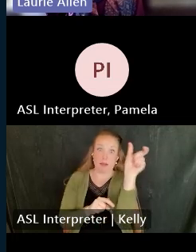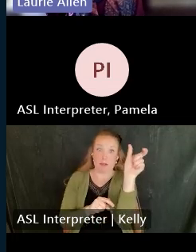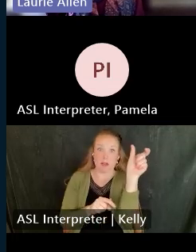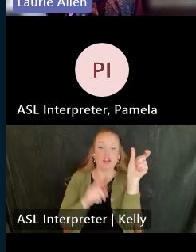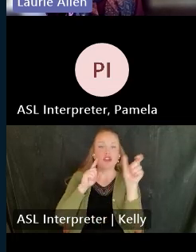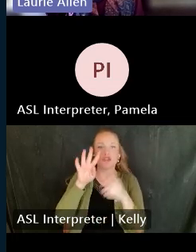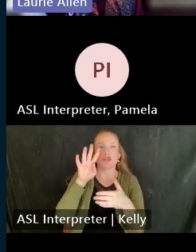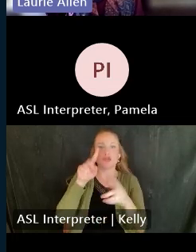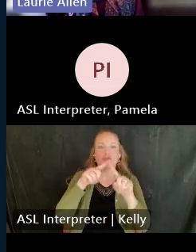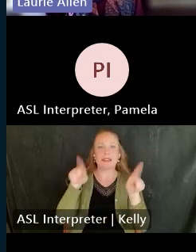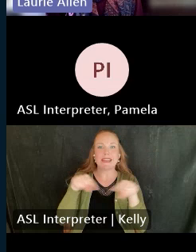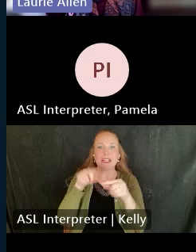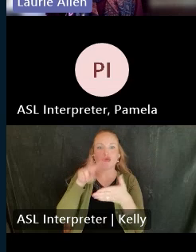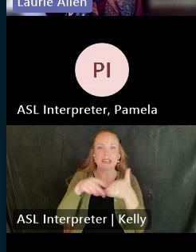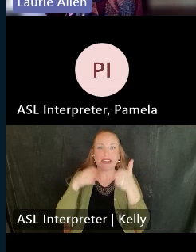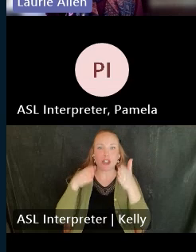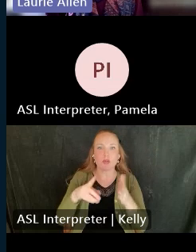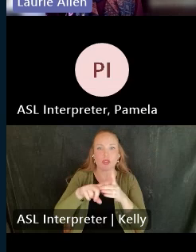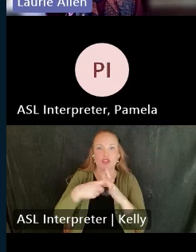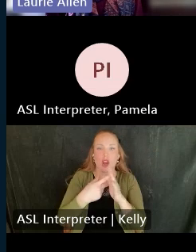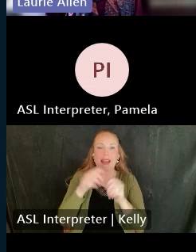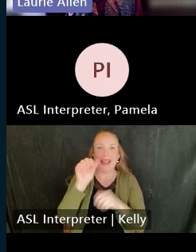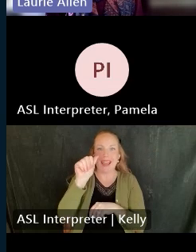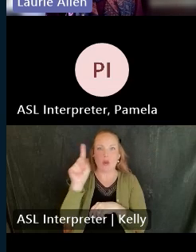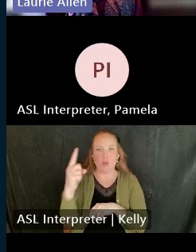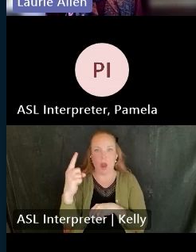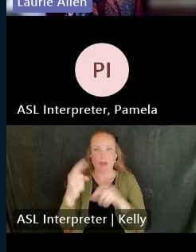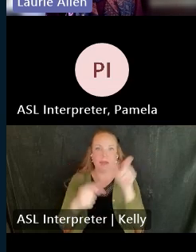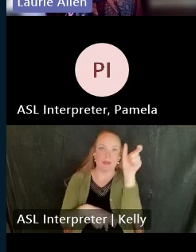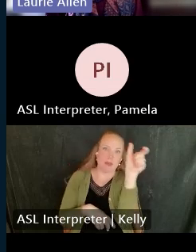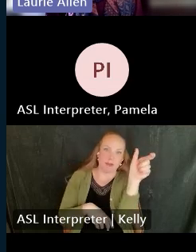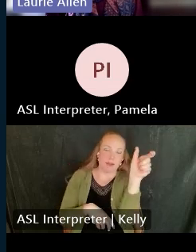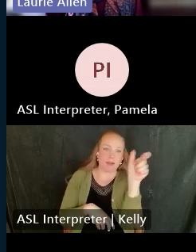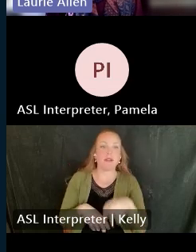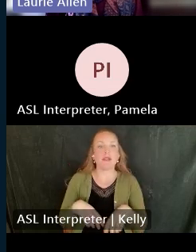And similar to slide titles, give each worksheet a unique name